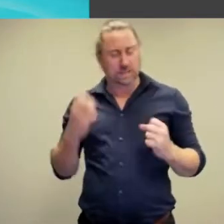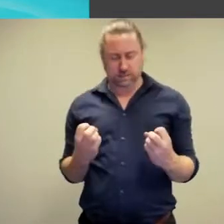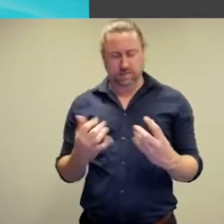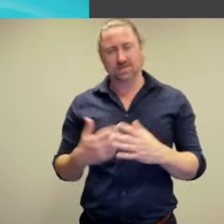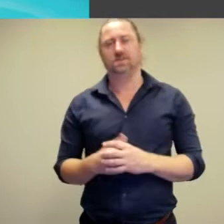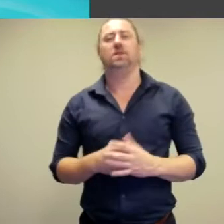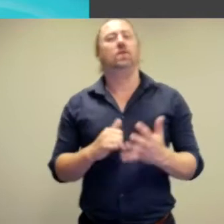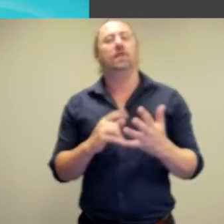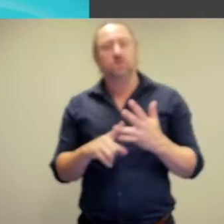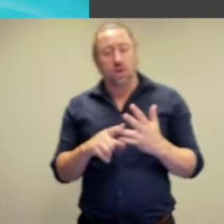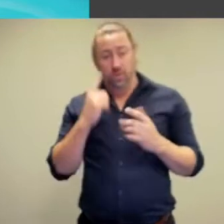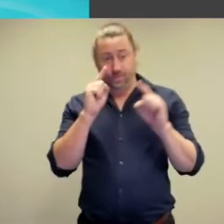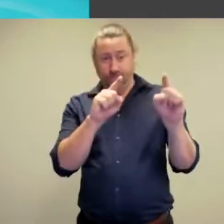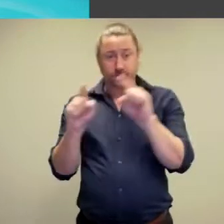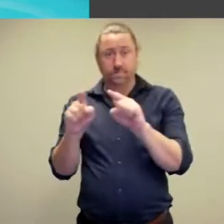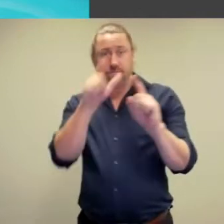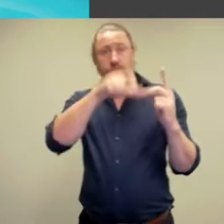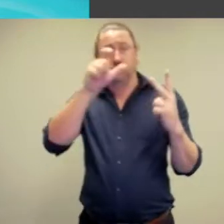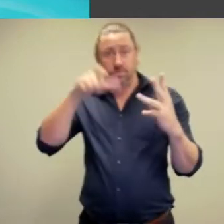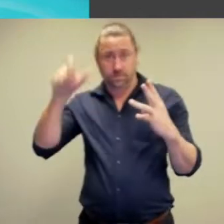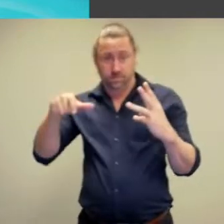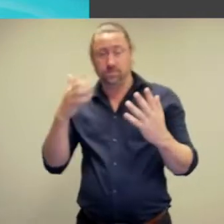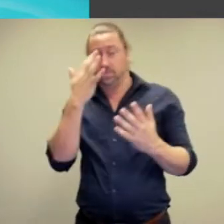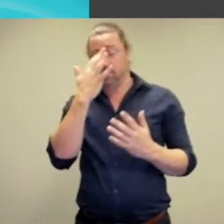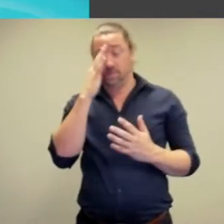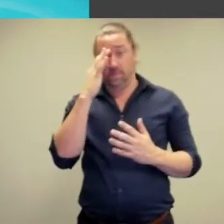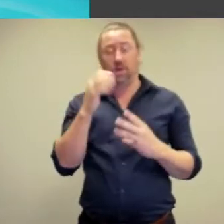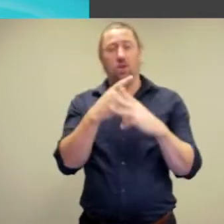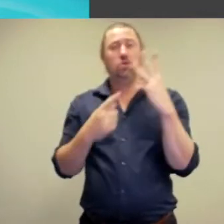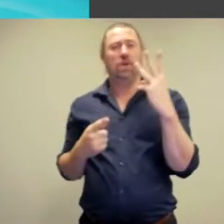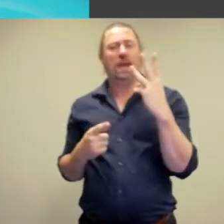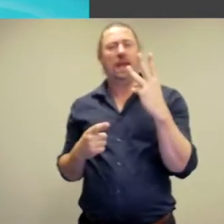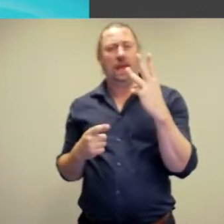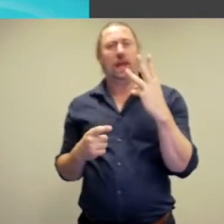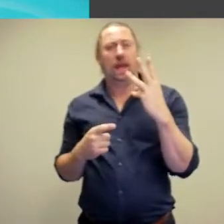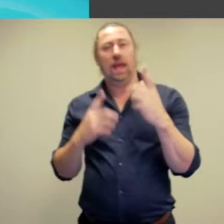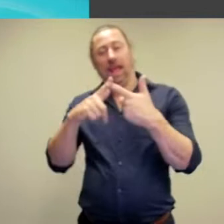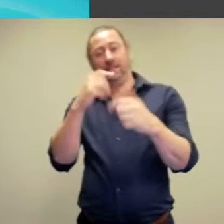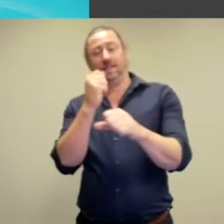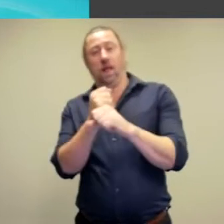So what we see here is photographed